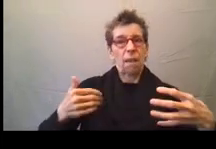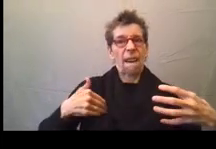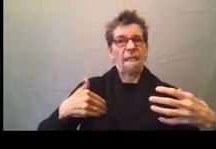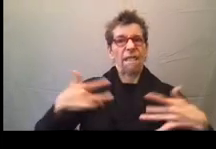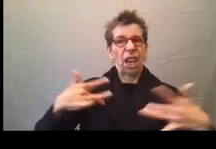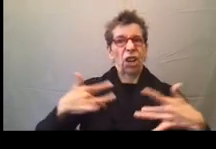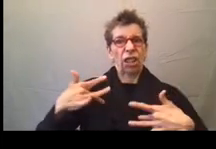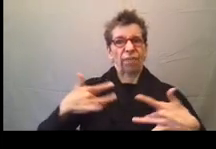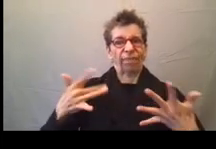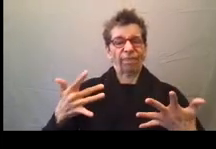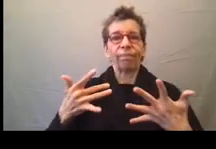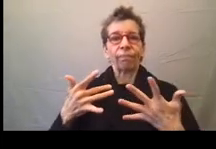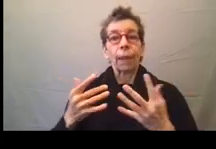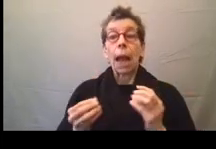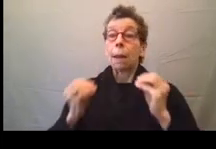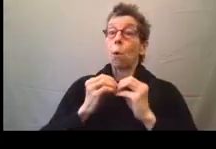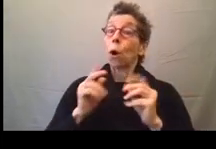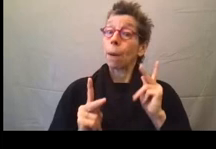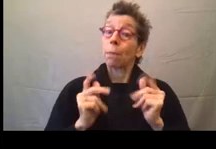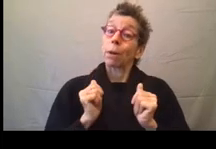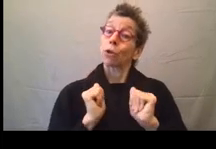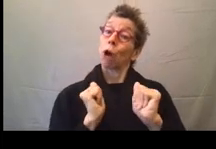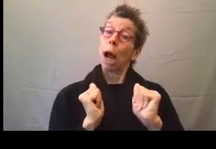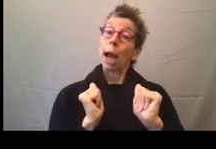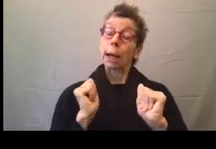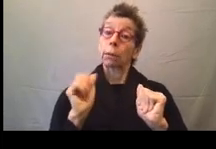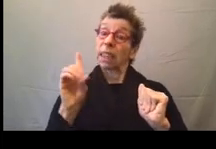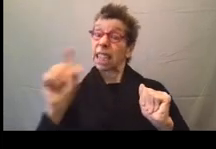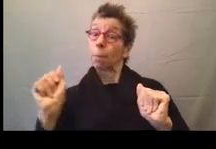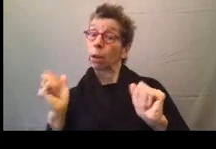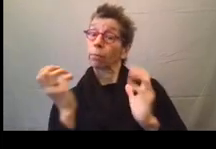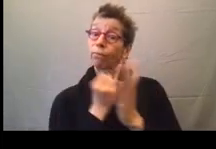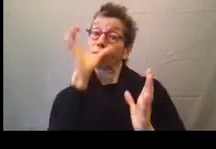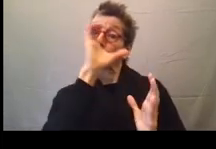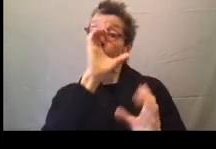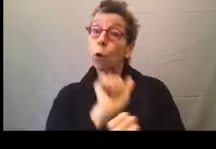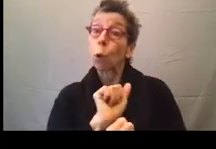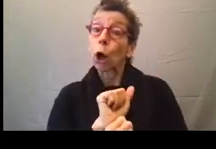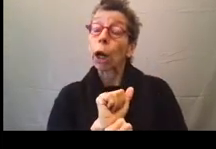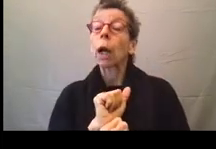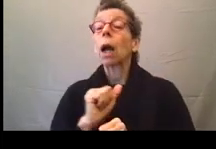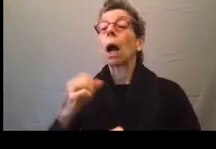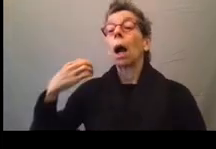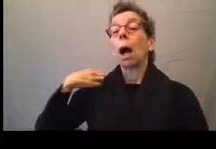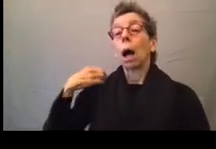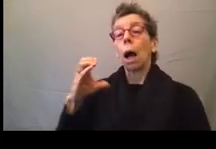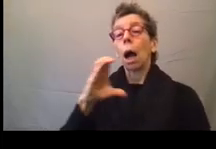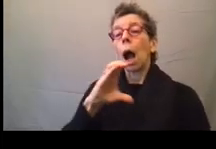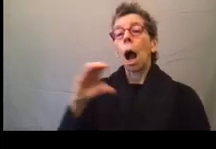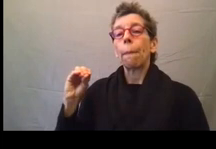in to the world of work, employers will use this as a means to accommodate people with